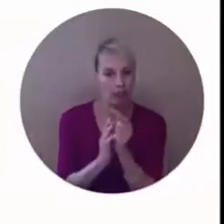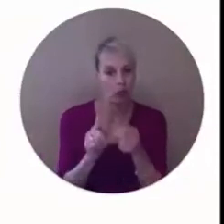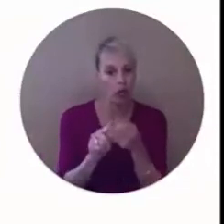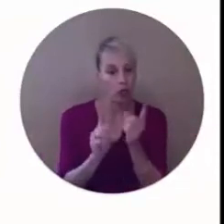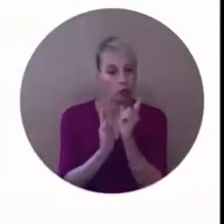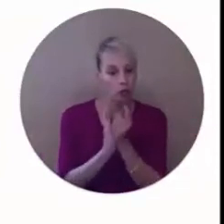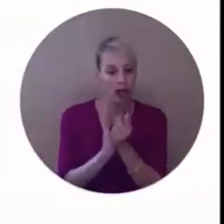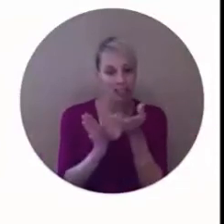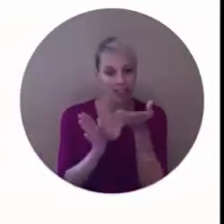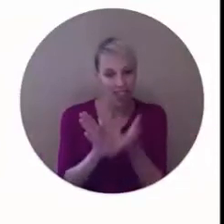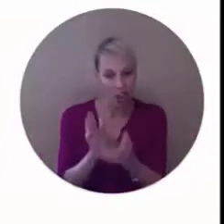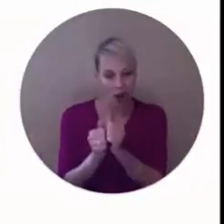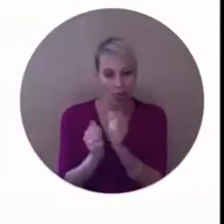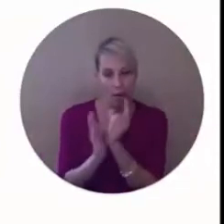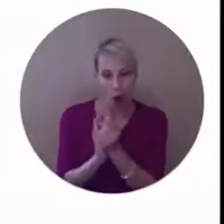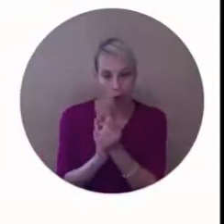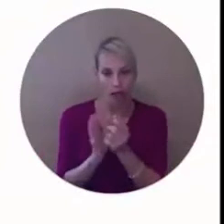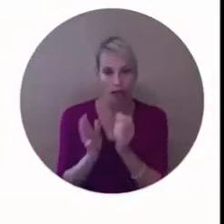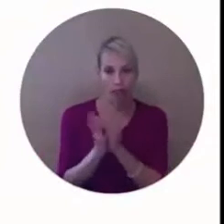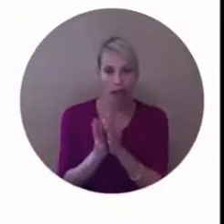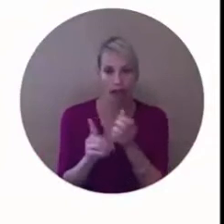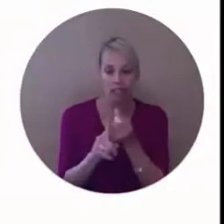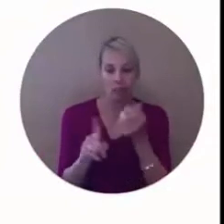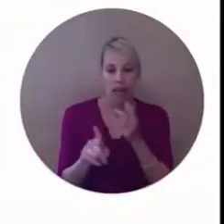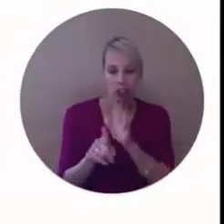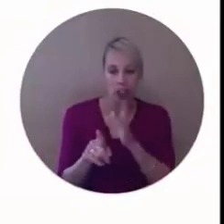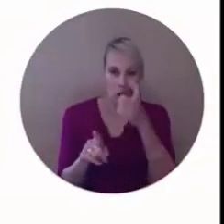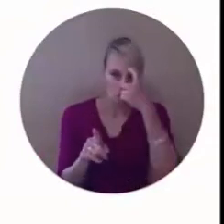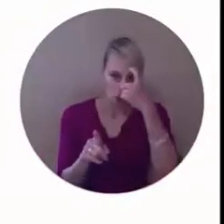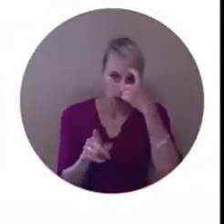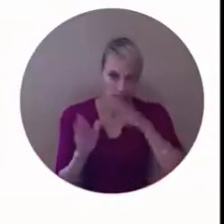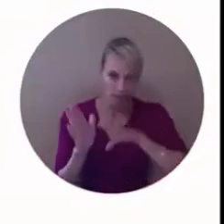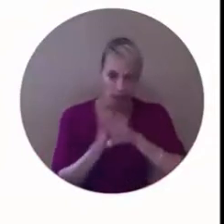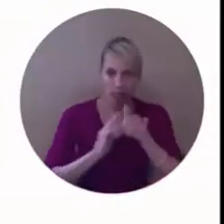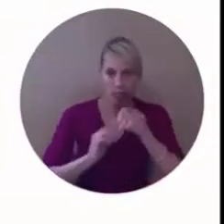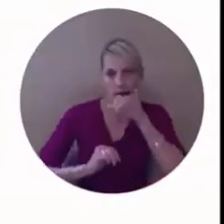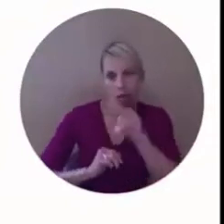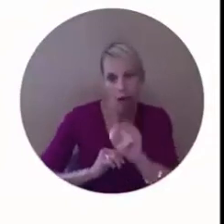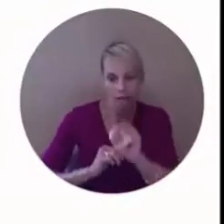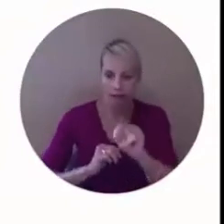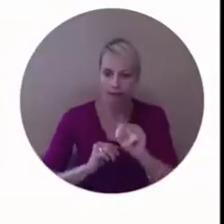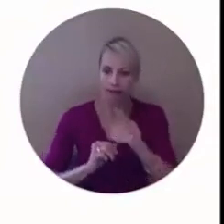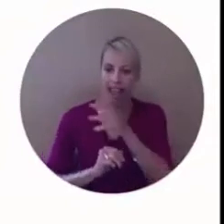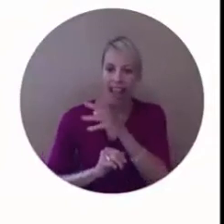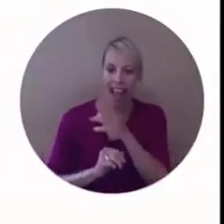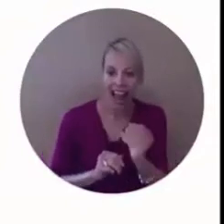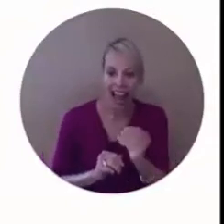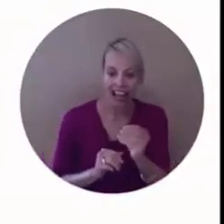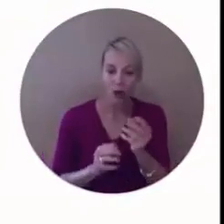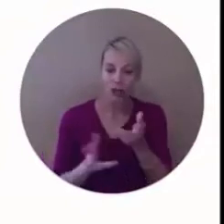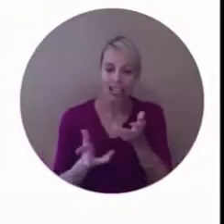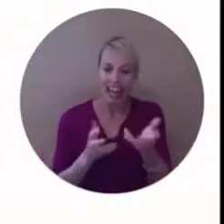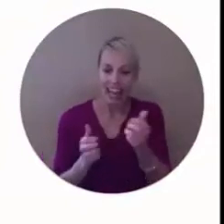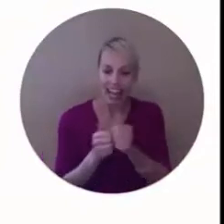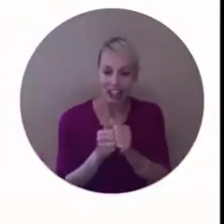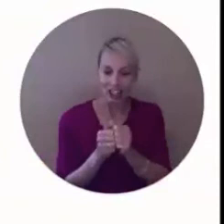in the moment when that moment arises, those opportunities expand your brain and the kids love it.